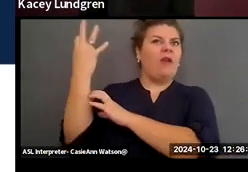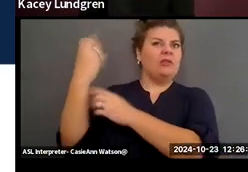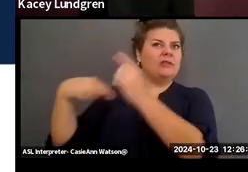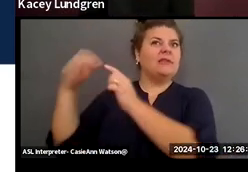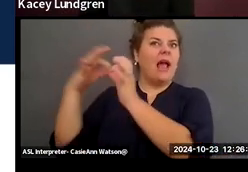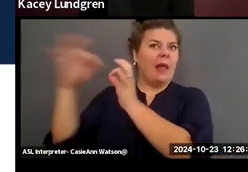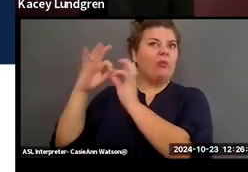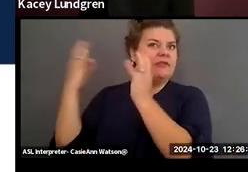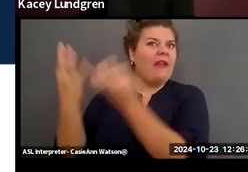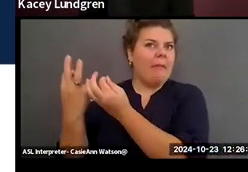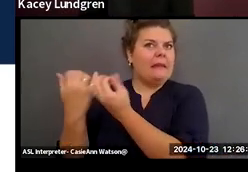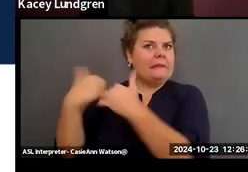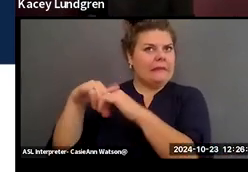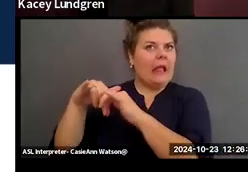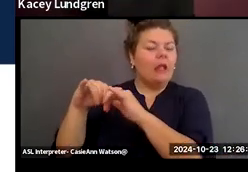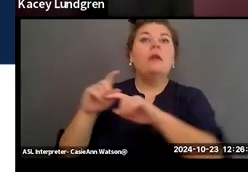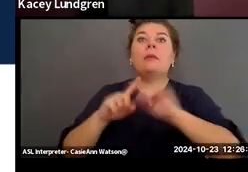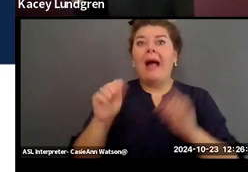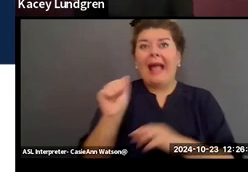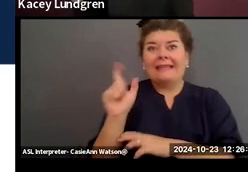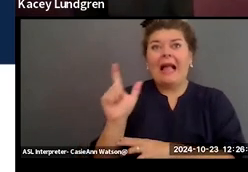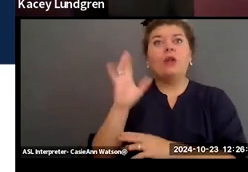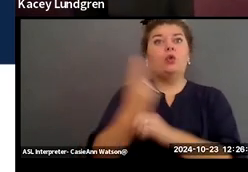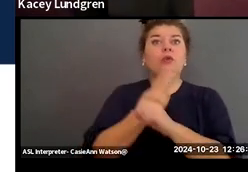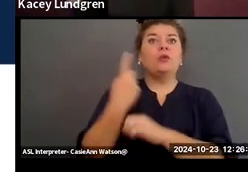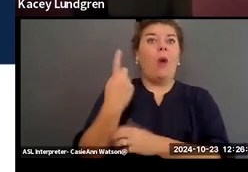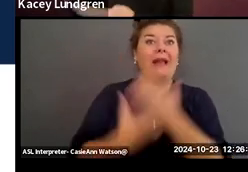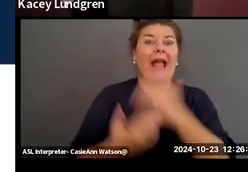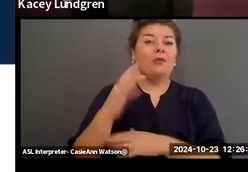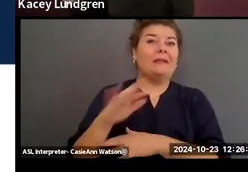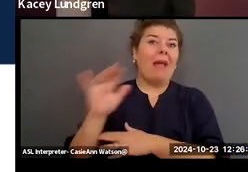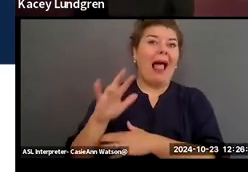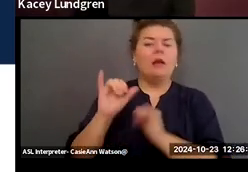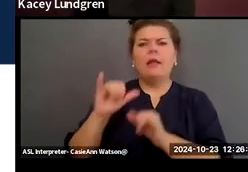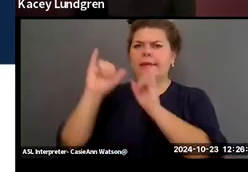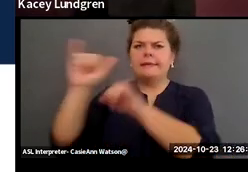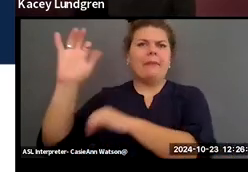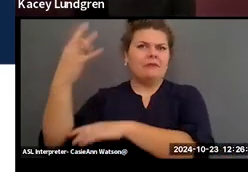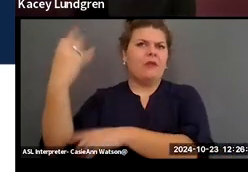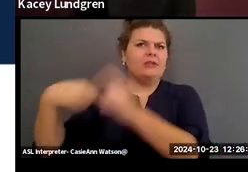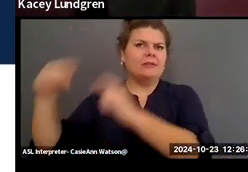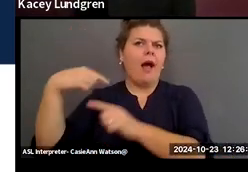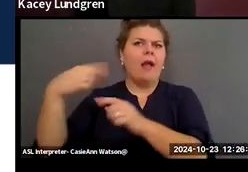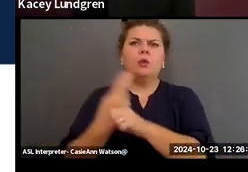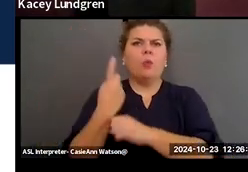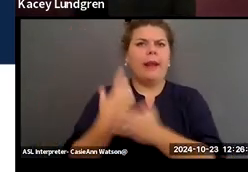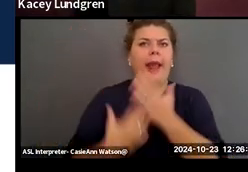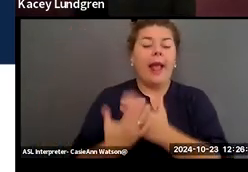Most notably, ASL uses one hand to spell the alphabet, just like French Sign Language. British Sign Language